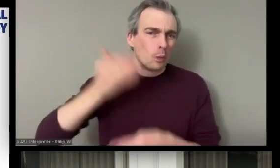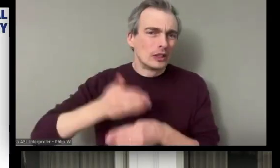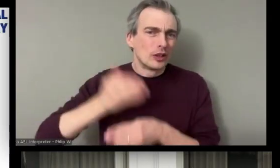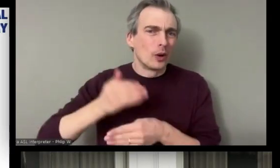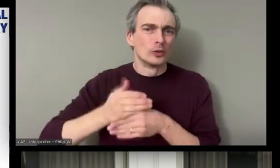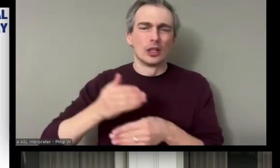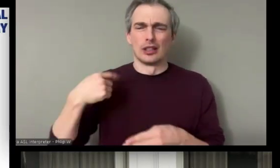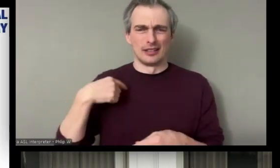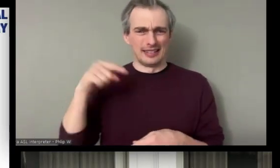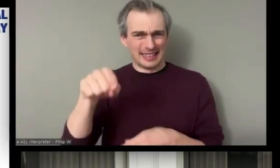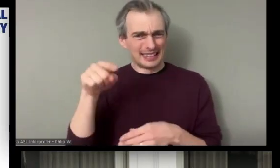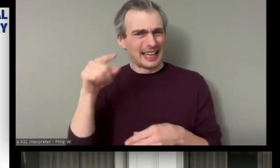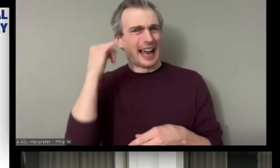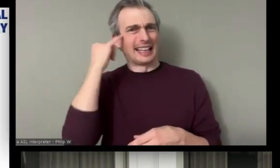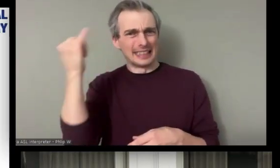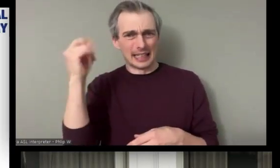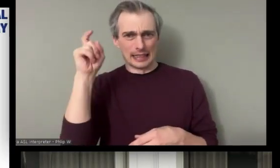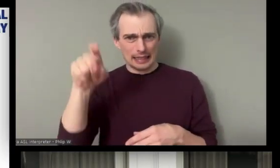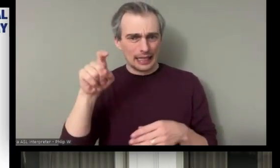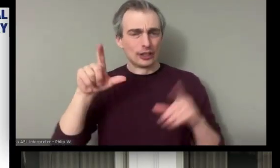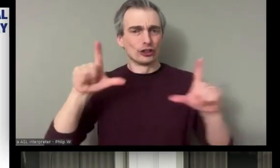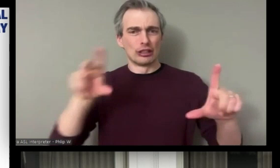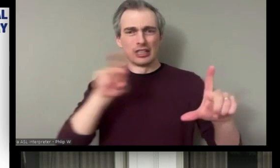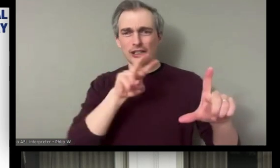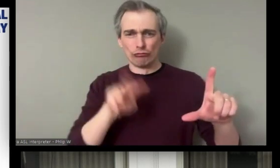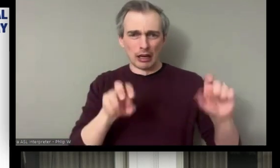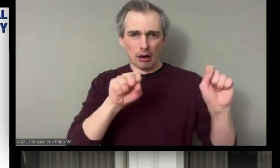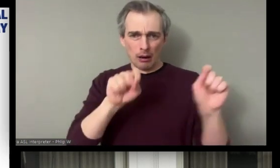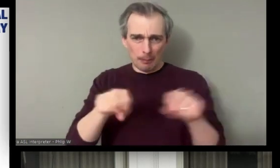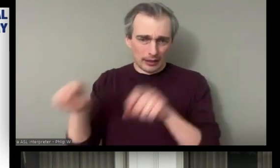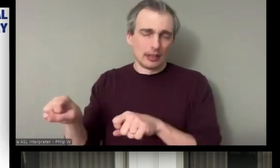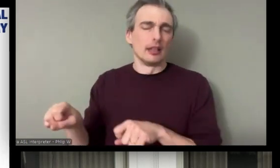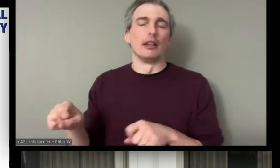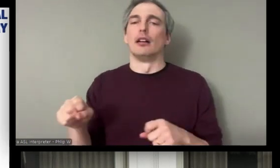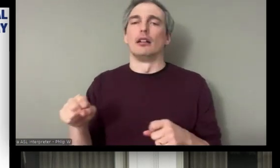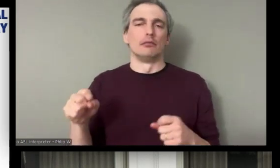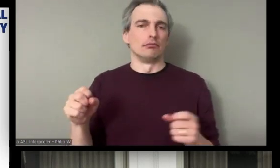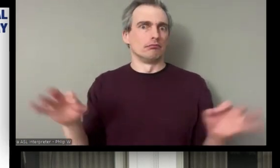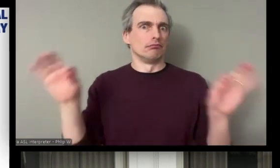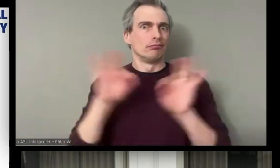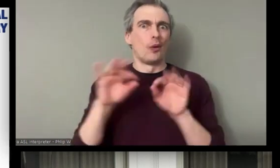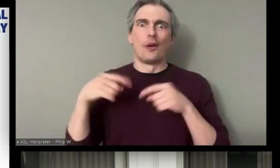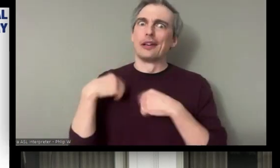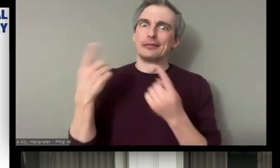And so about 7 months ago, Meta released a screen reader into the operating system.